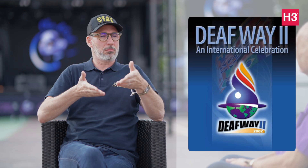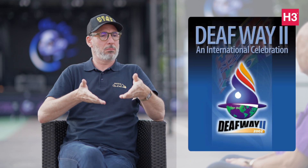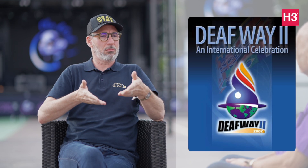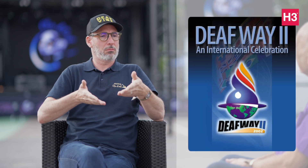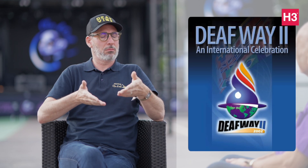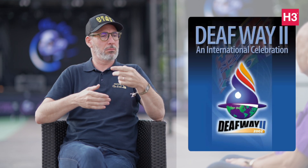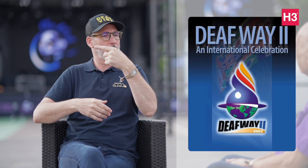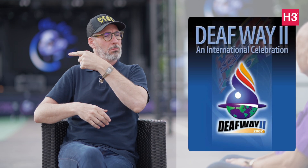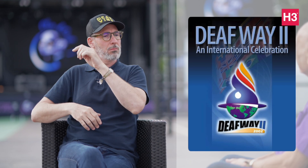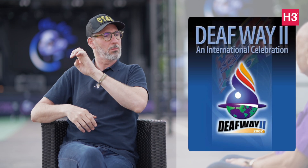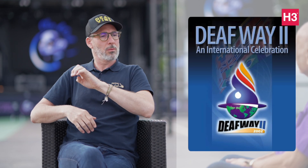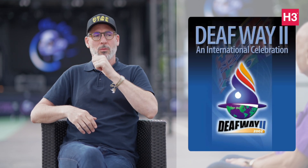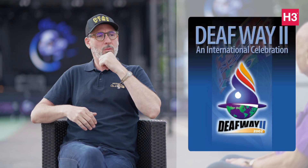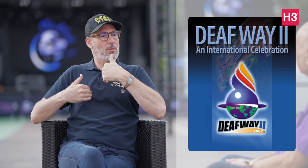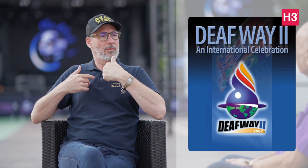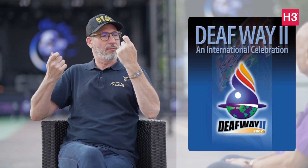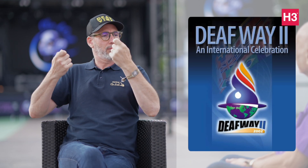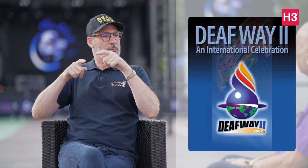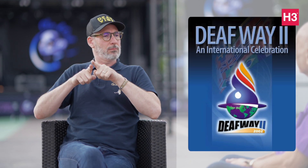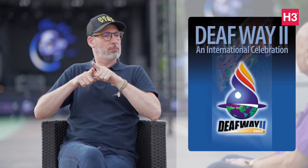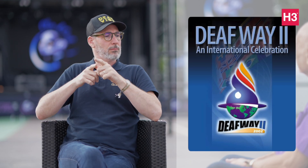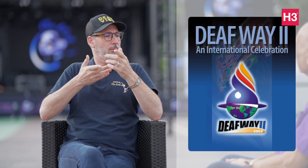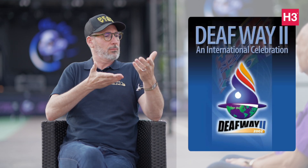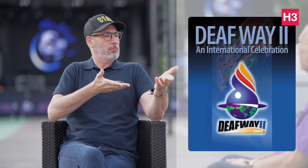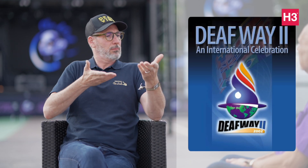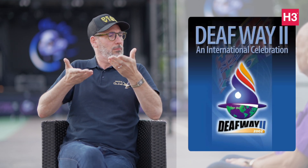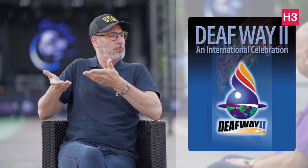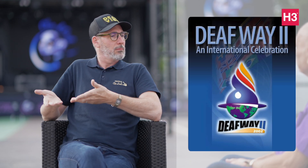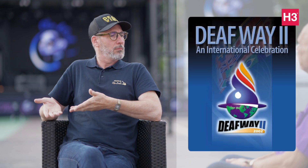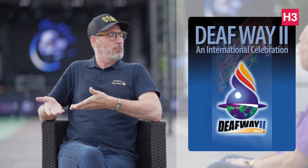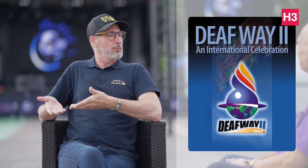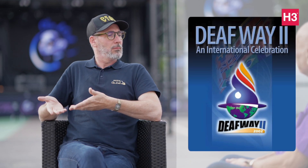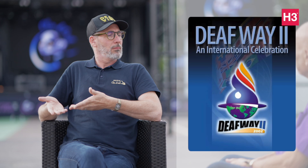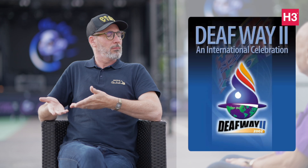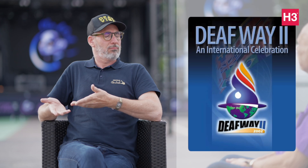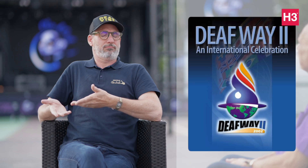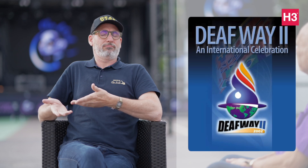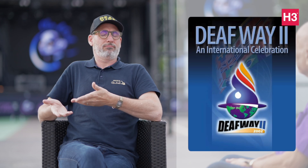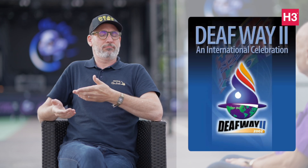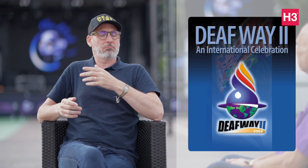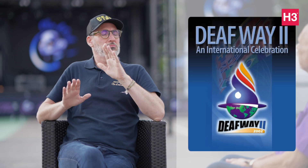Unlike in Europe, where no single event truly connected Deaf artists on a large scale,